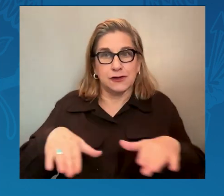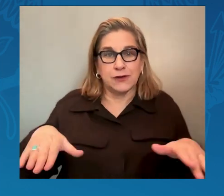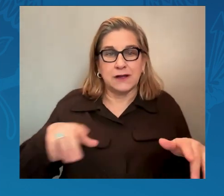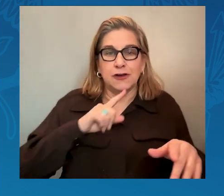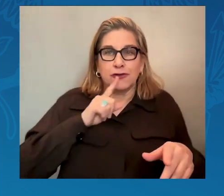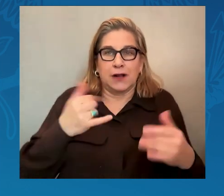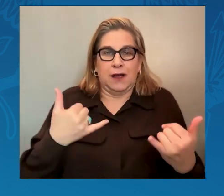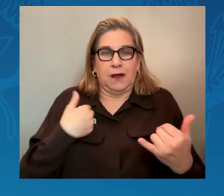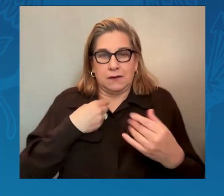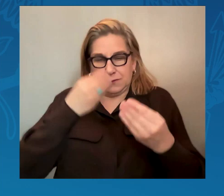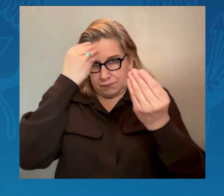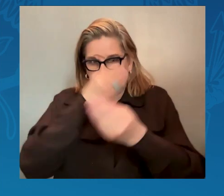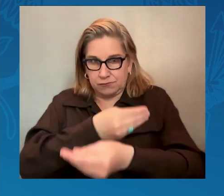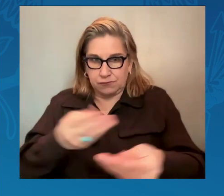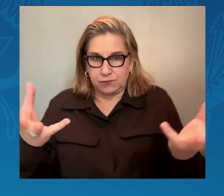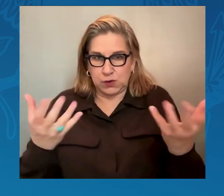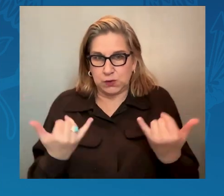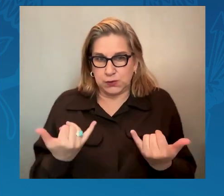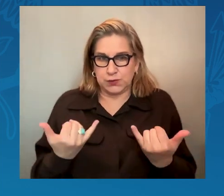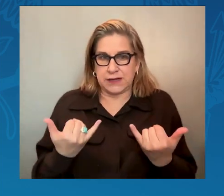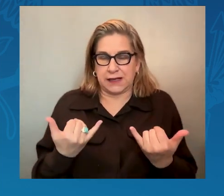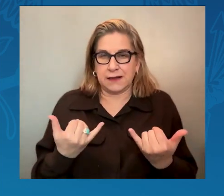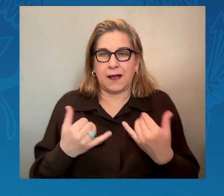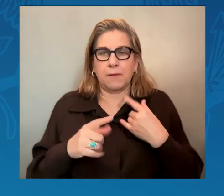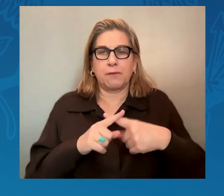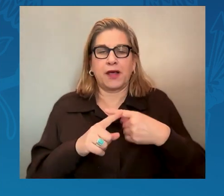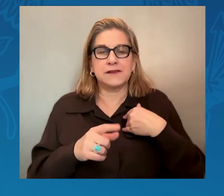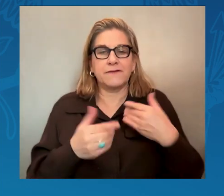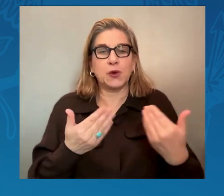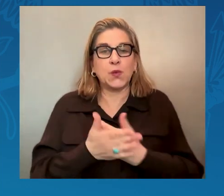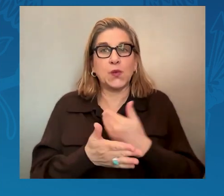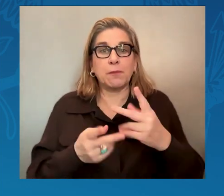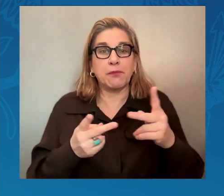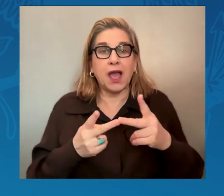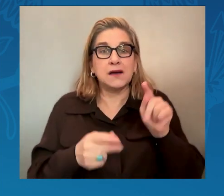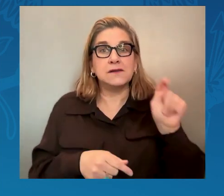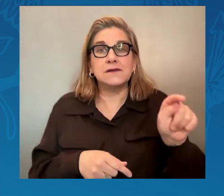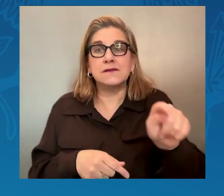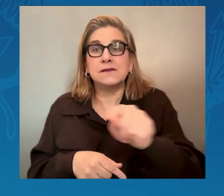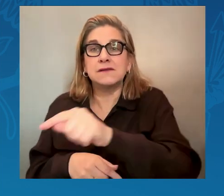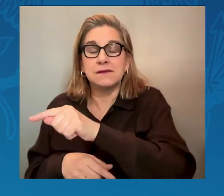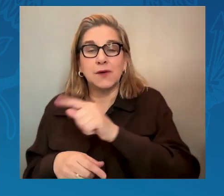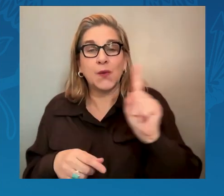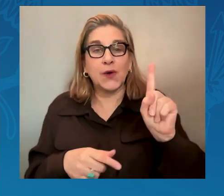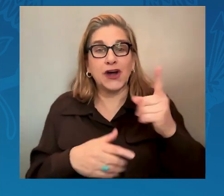Which is birthing friendly hospitals or health care providers,